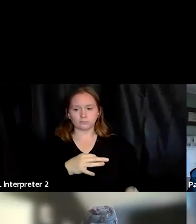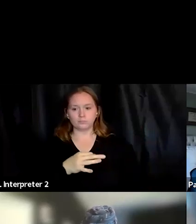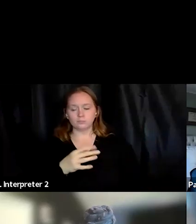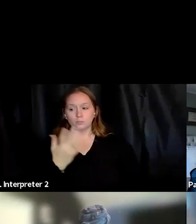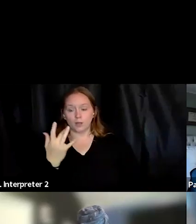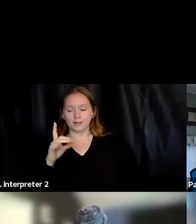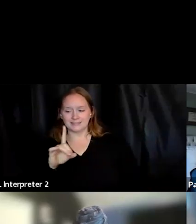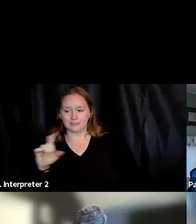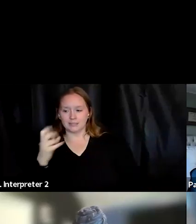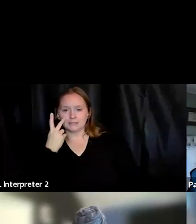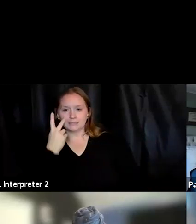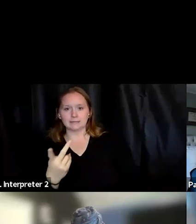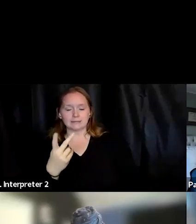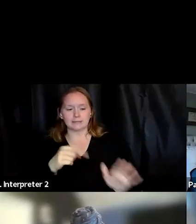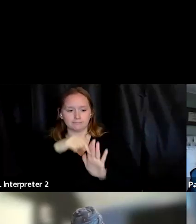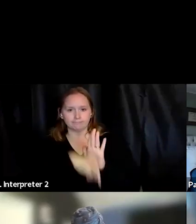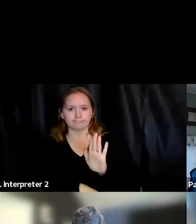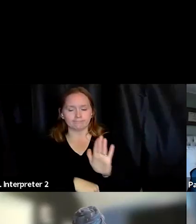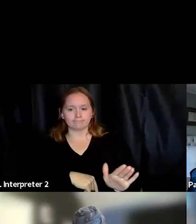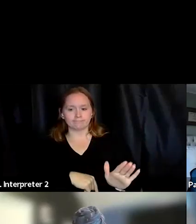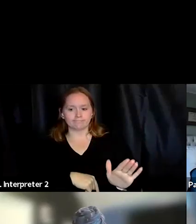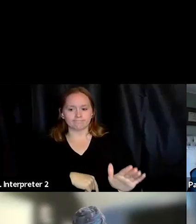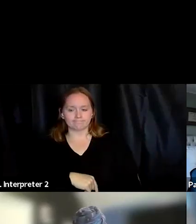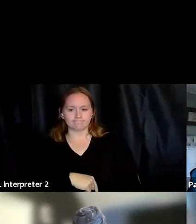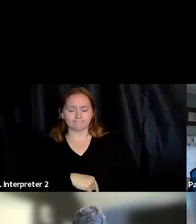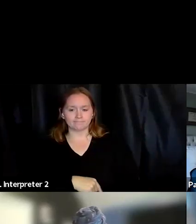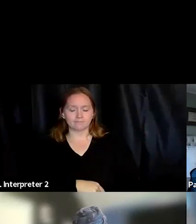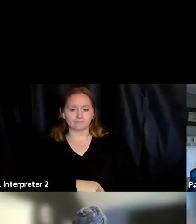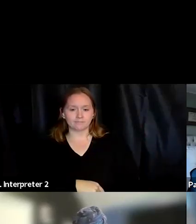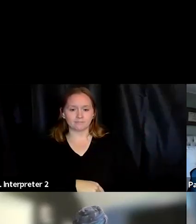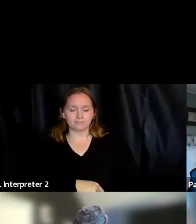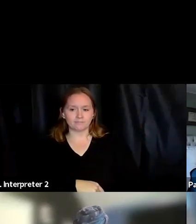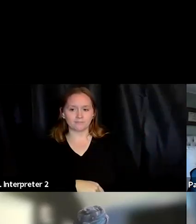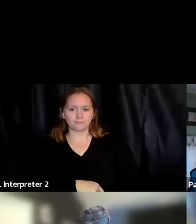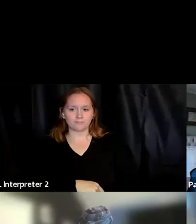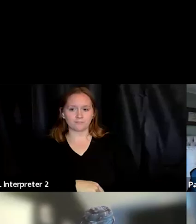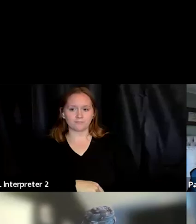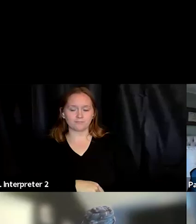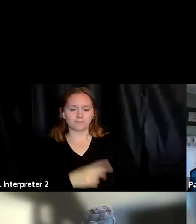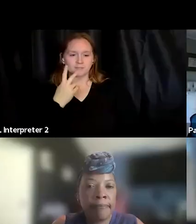like really see what we're trying to describe in what we write.